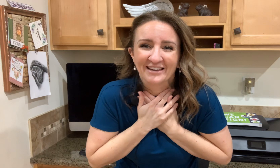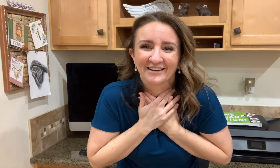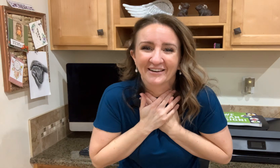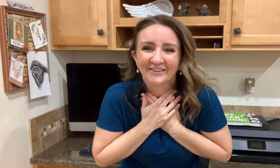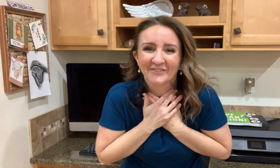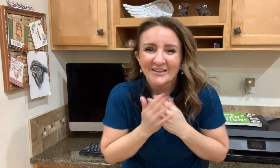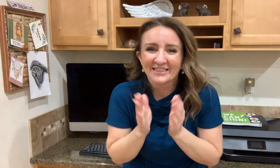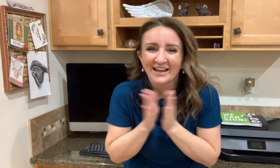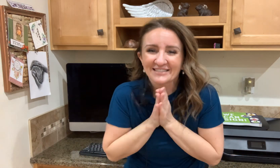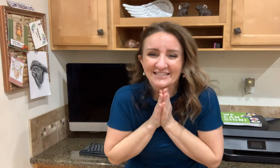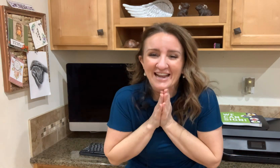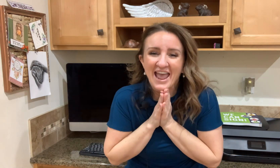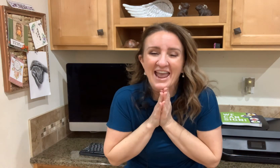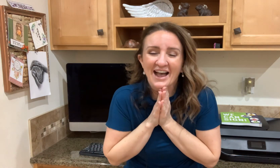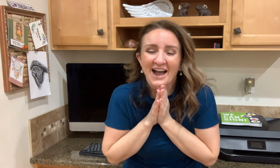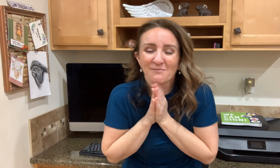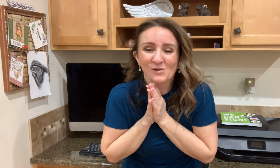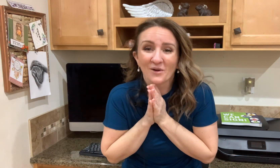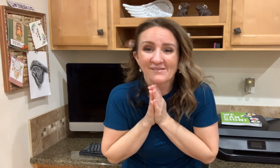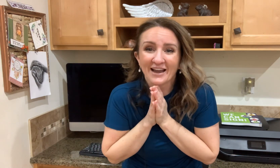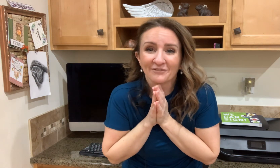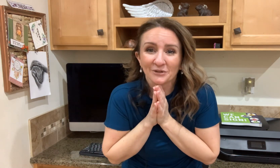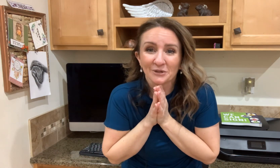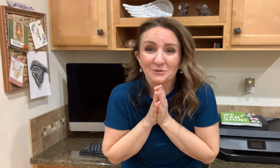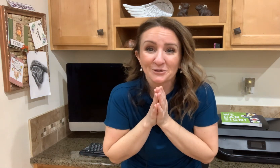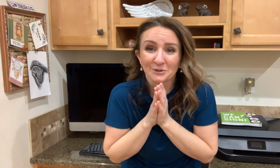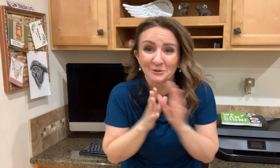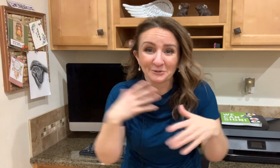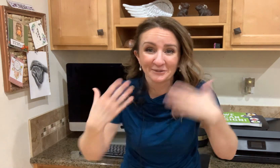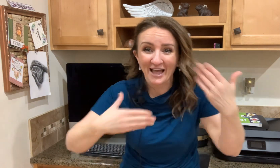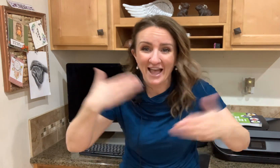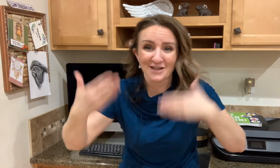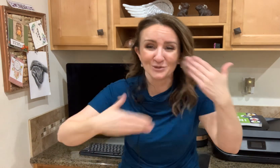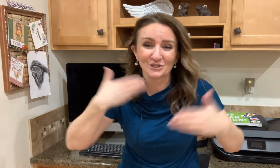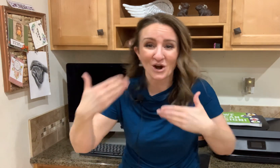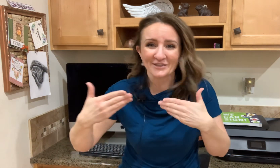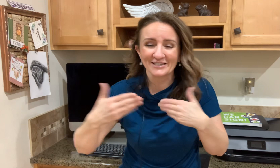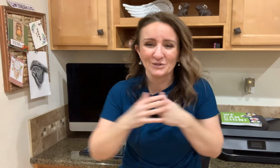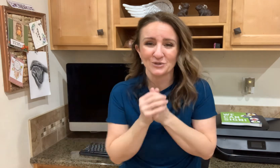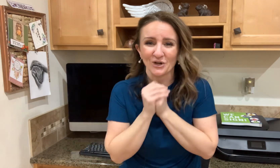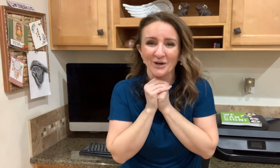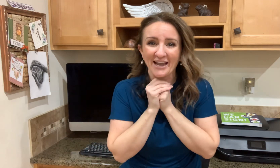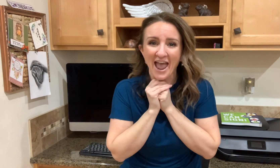here with us today, I'm so excited for you, as you start this new journey, and